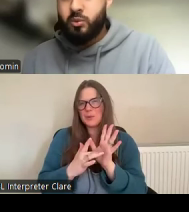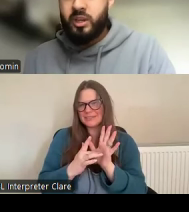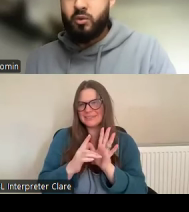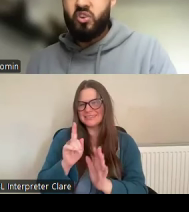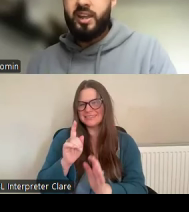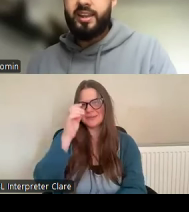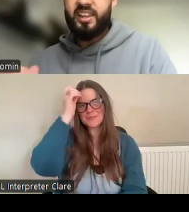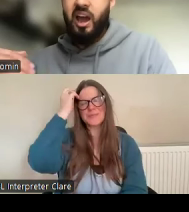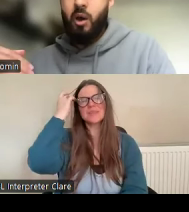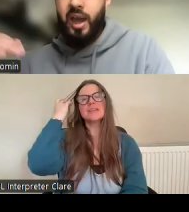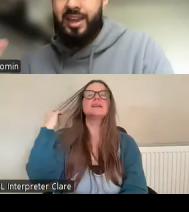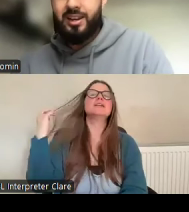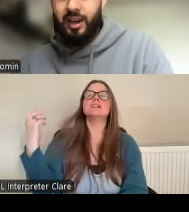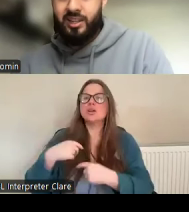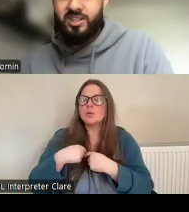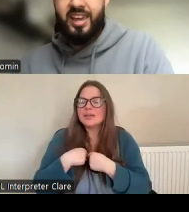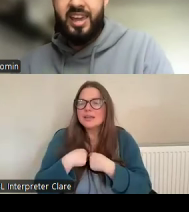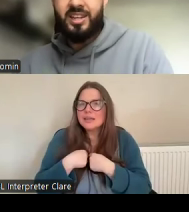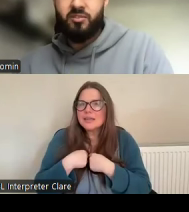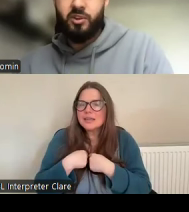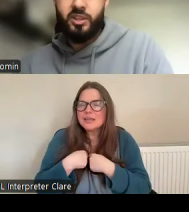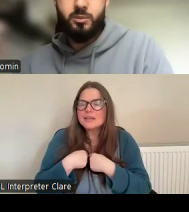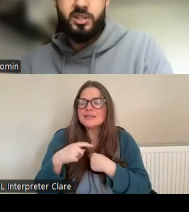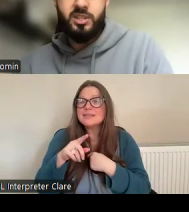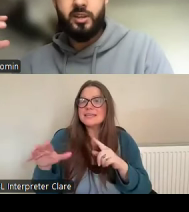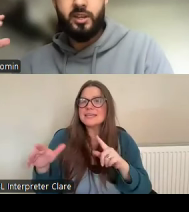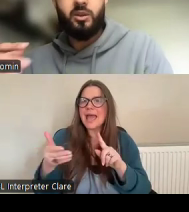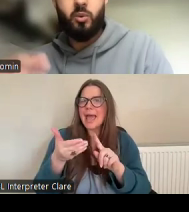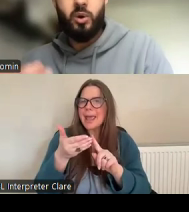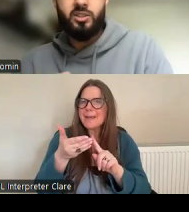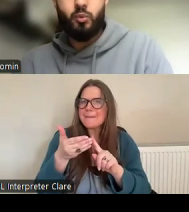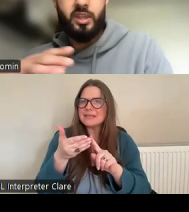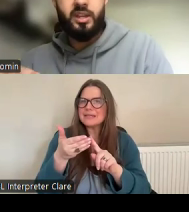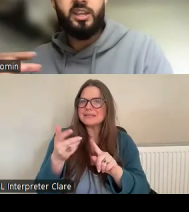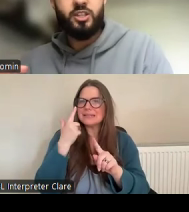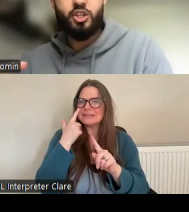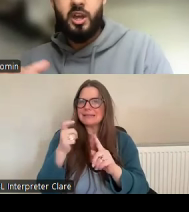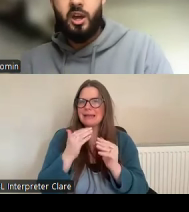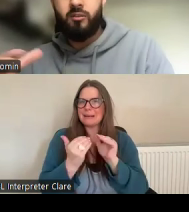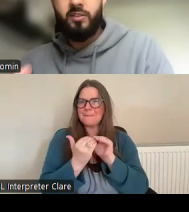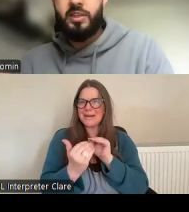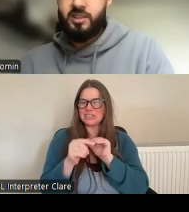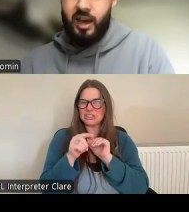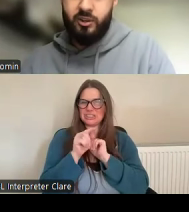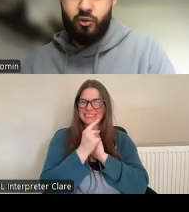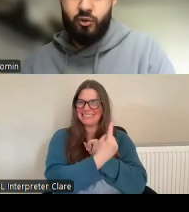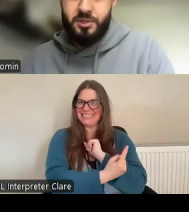we can really get our headlines to cater for the specific keywords within each of these ad groups.